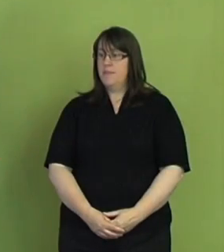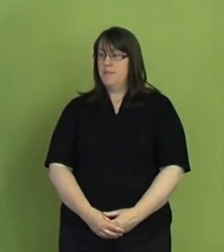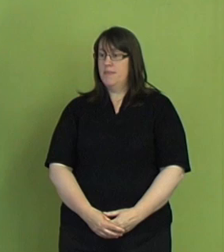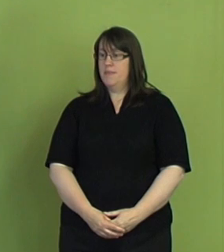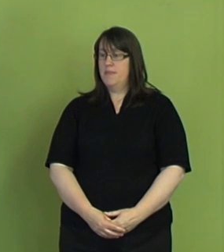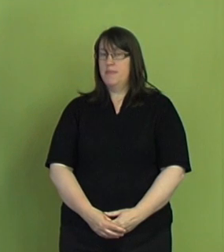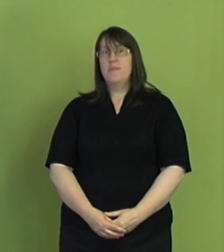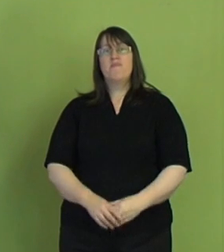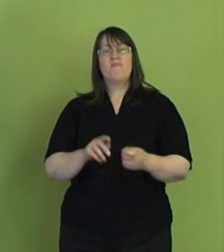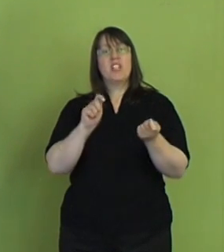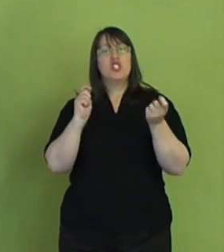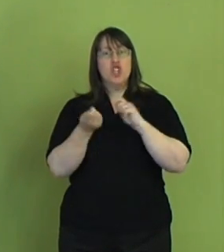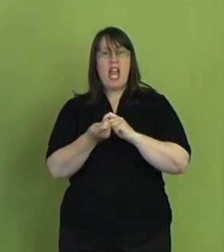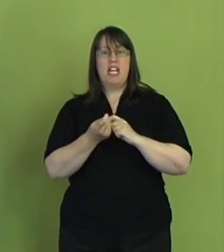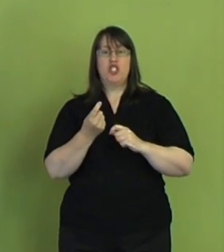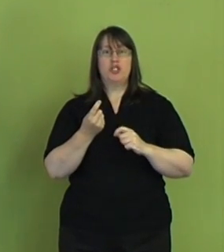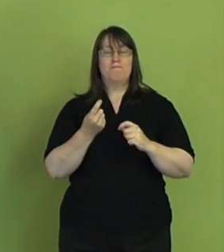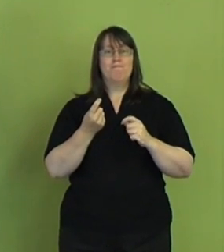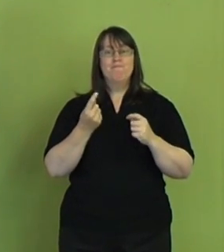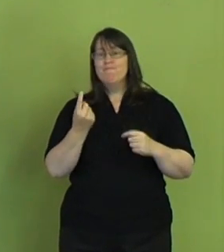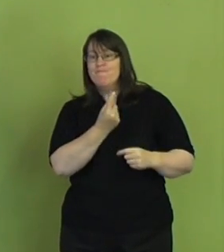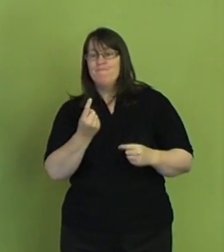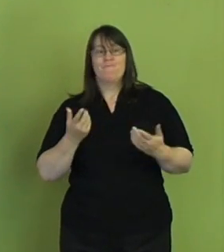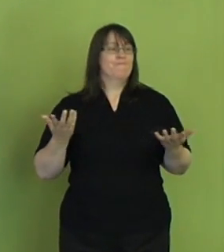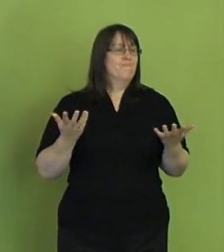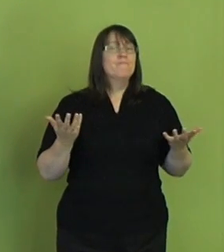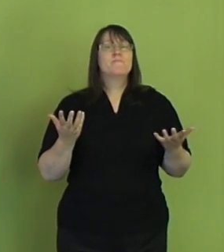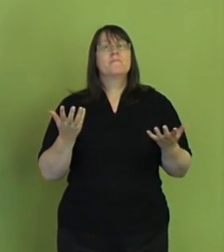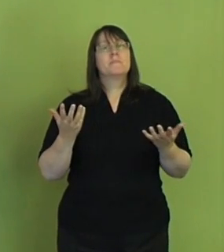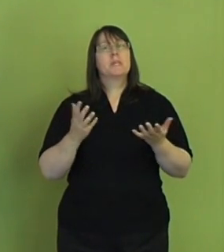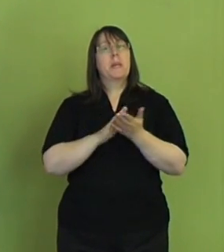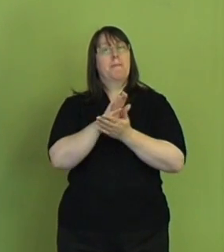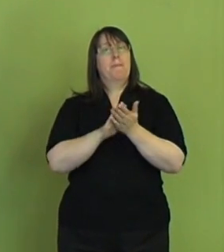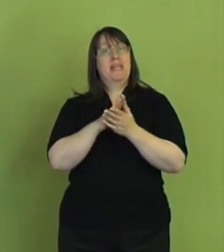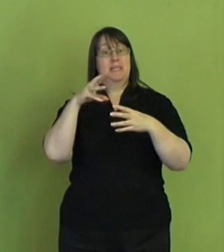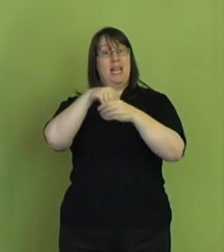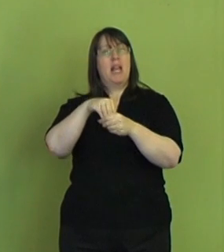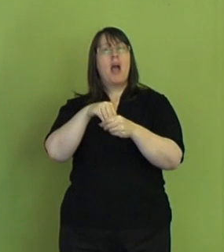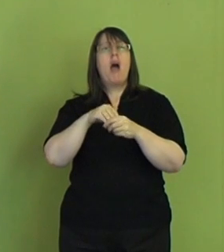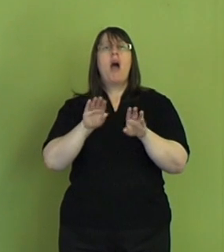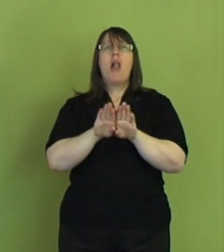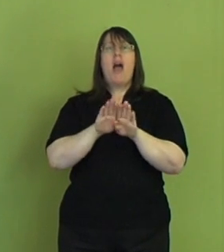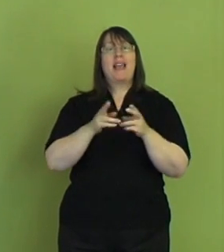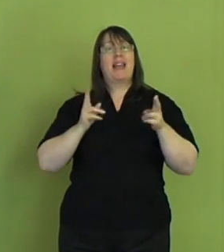Change and loss also involves the loss and change that occurs as a result of a natural disaster.